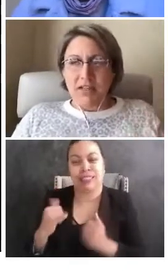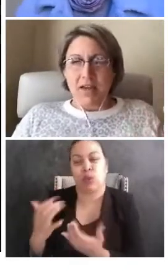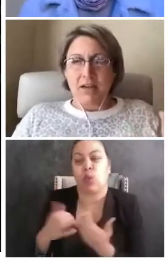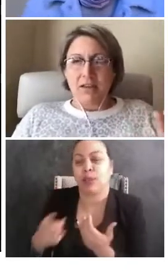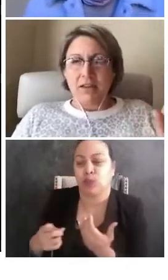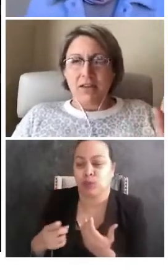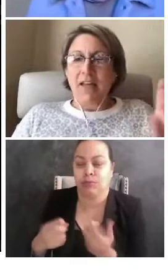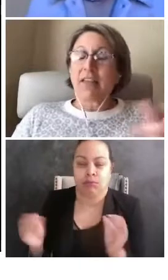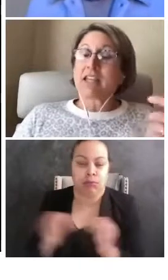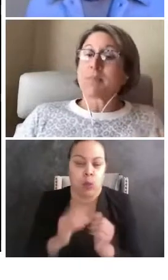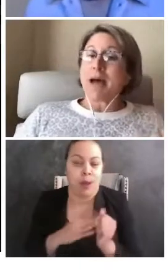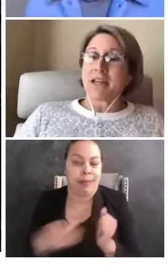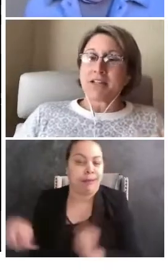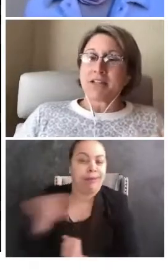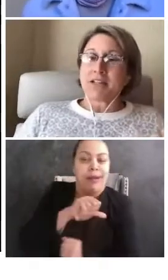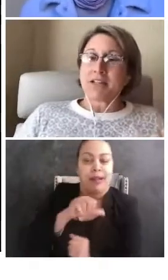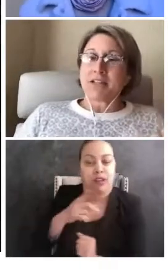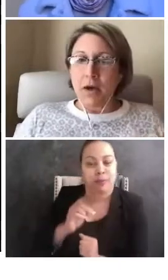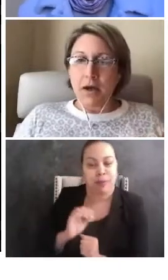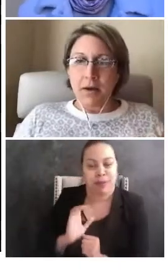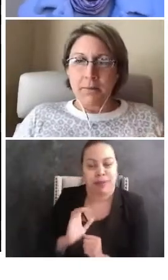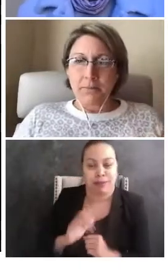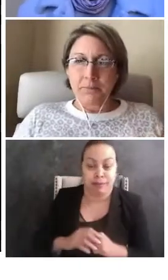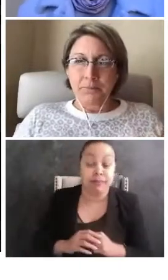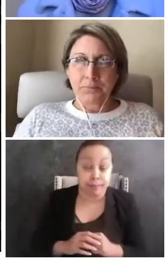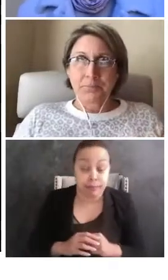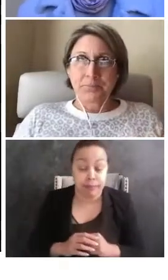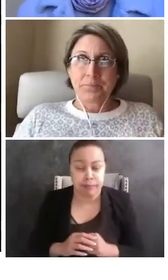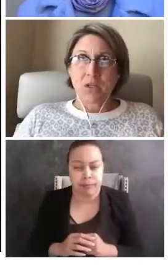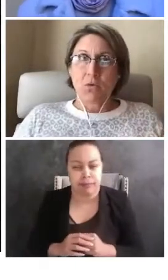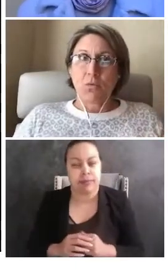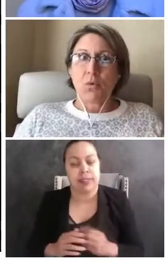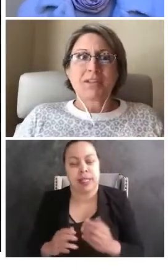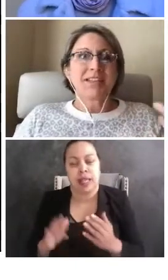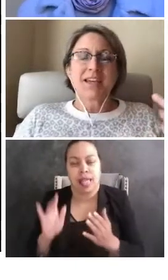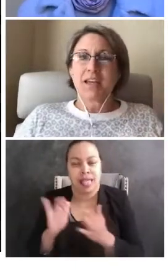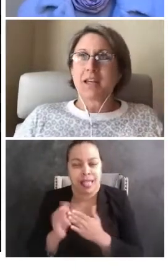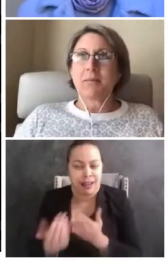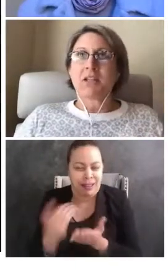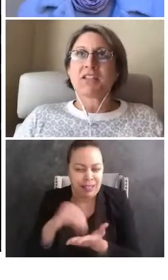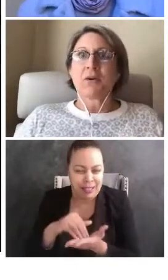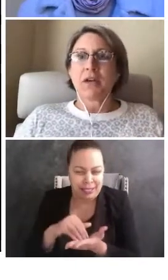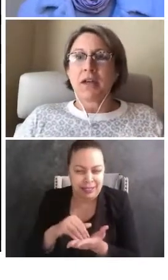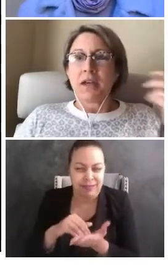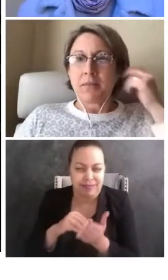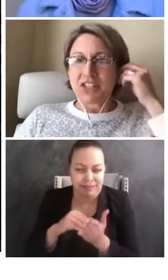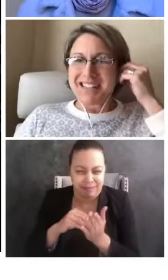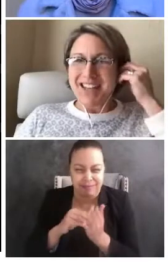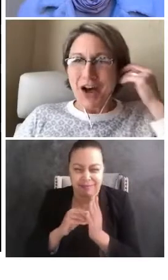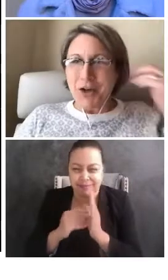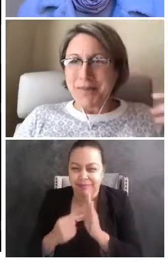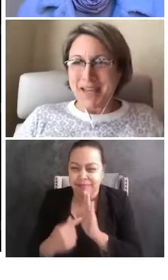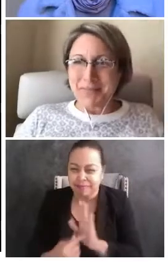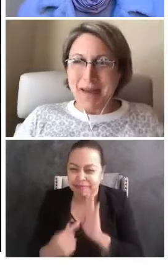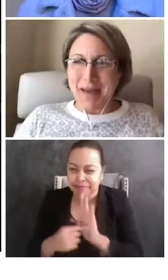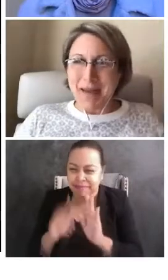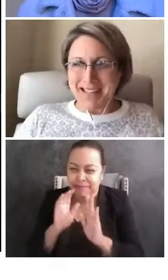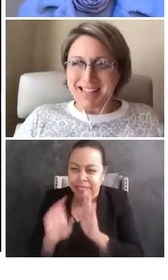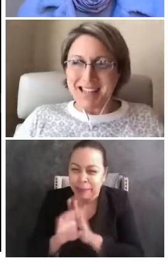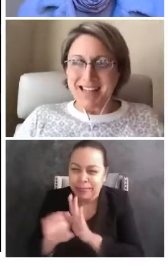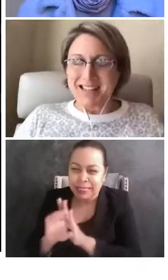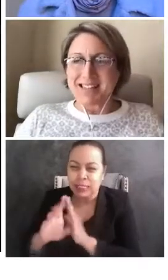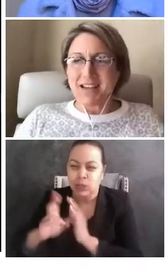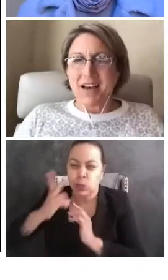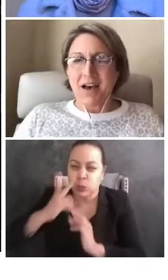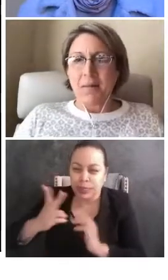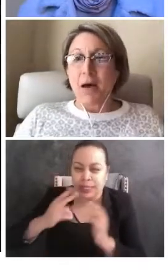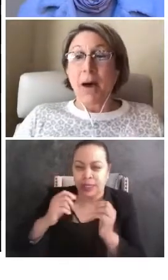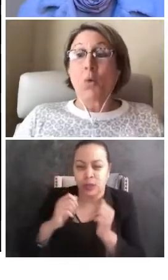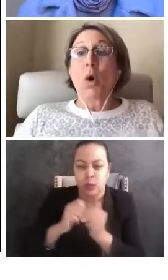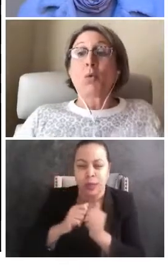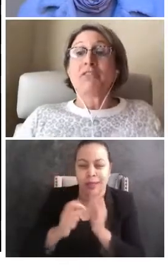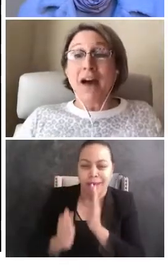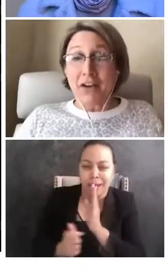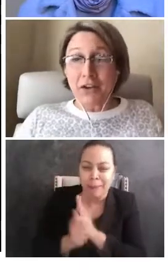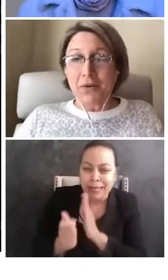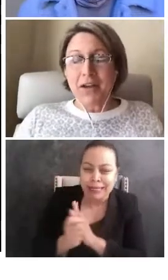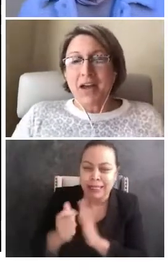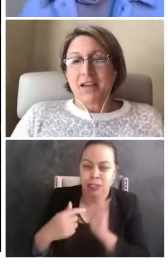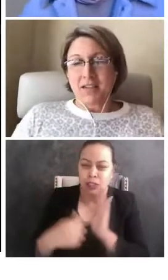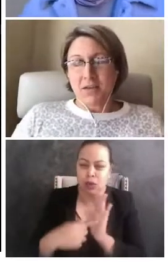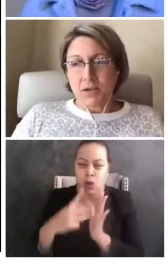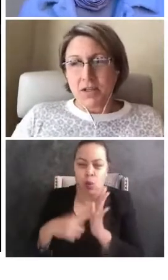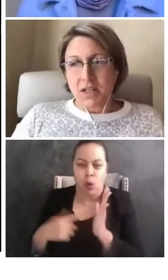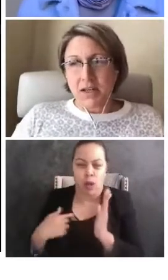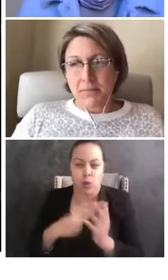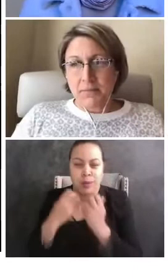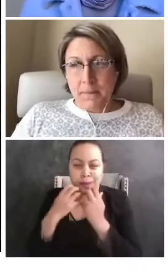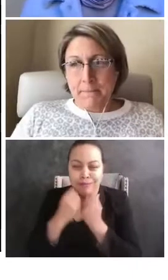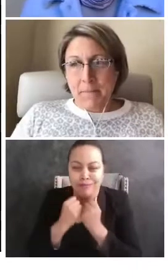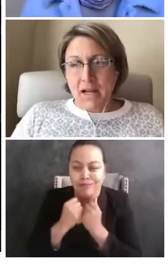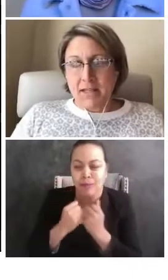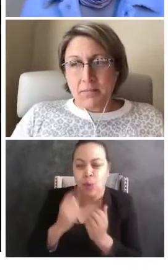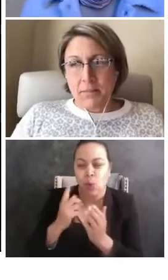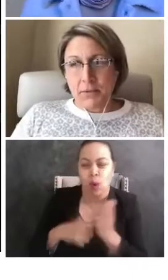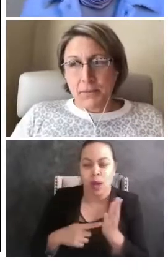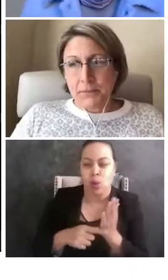Once again, images in magazines about what we value as a community and as a people.